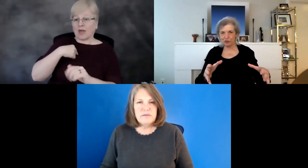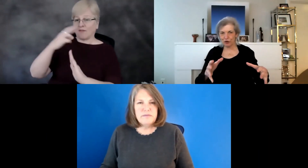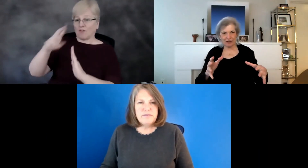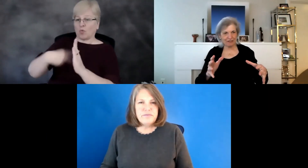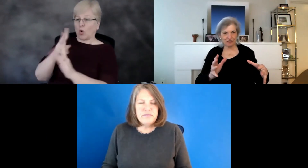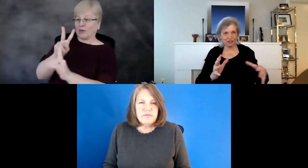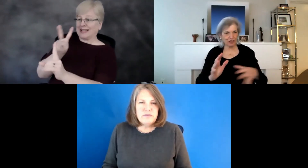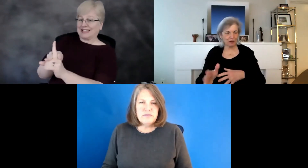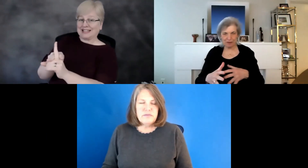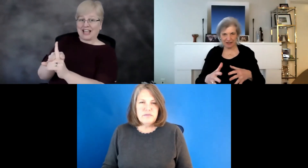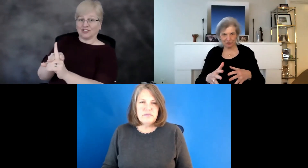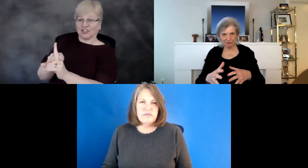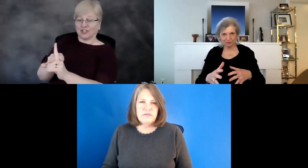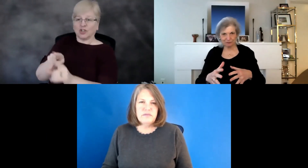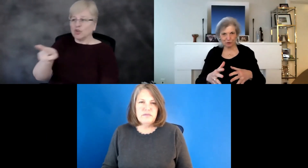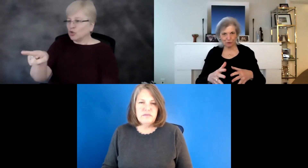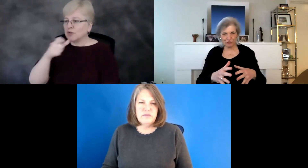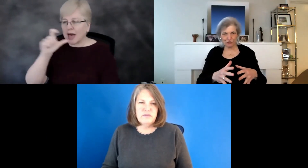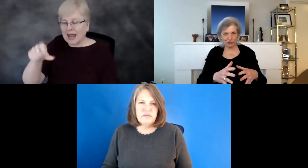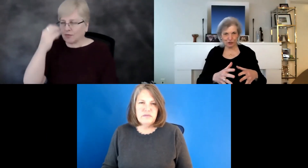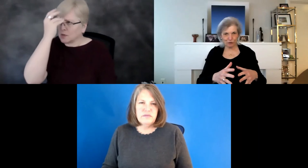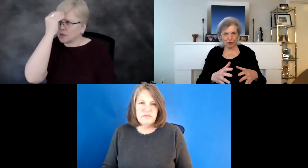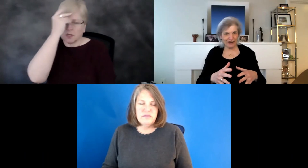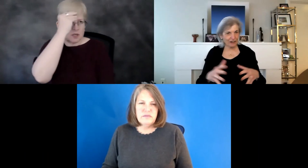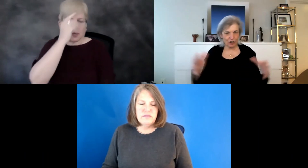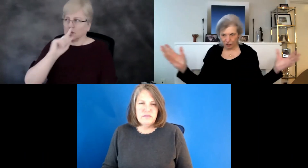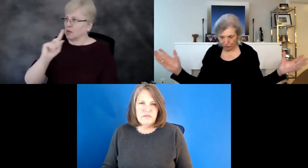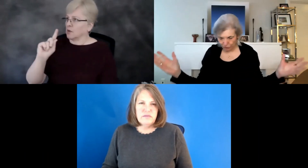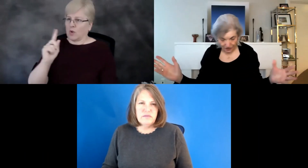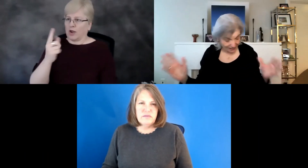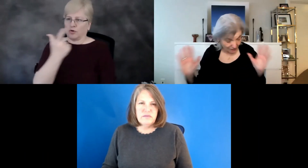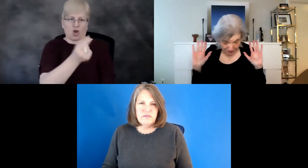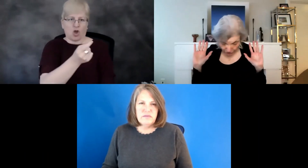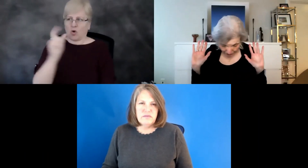you won't have to think about where to go 17:41:07 . You are not going to be looking